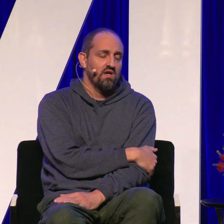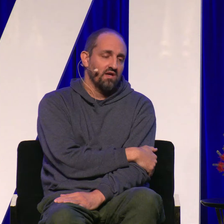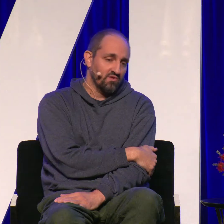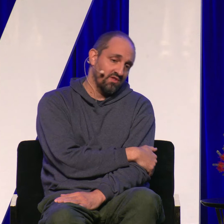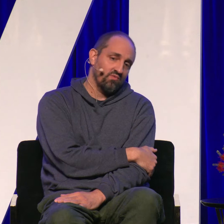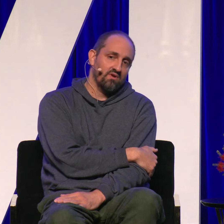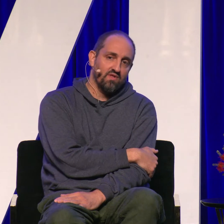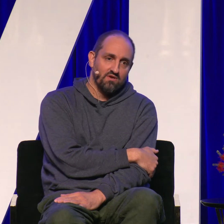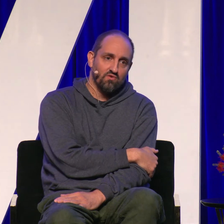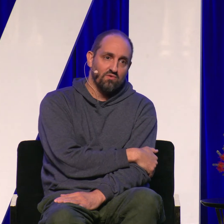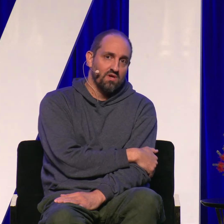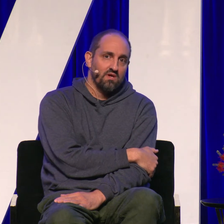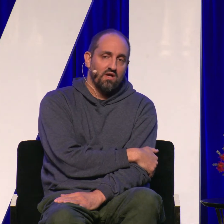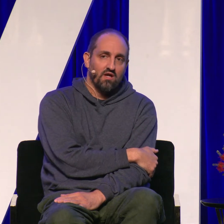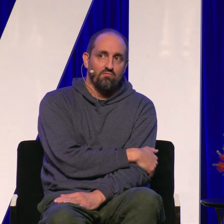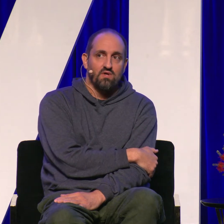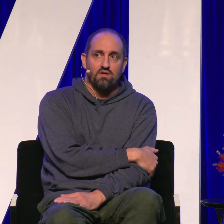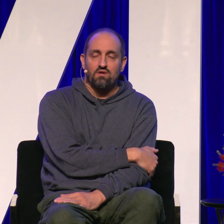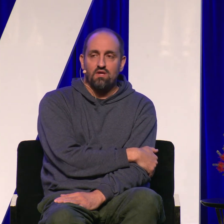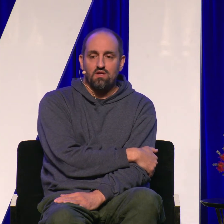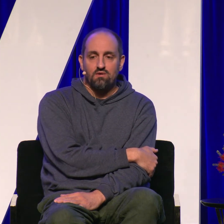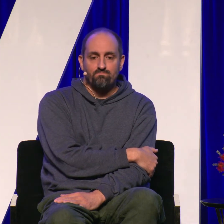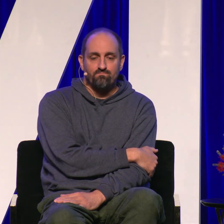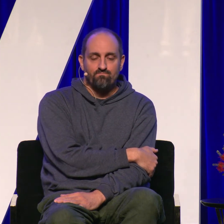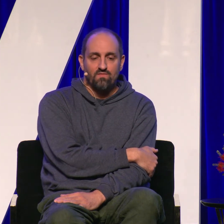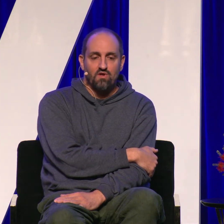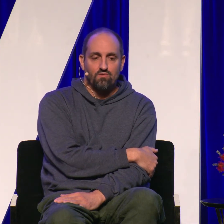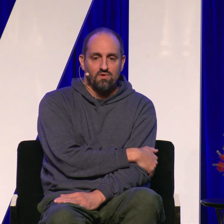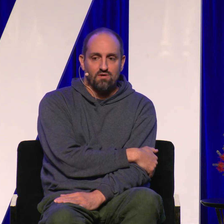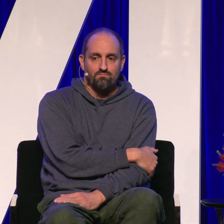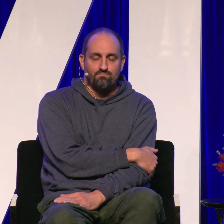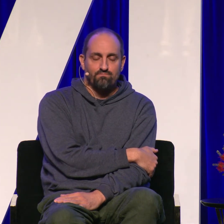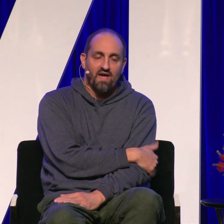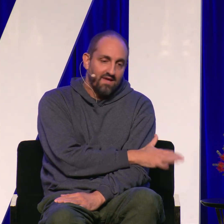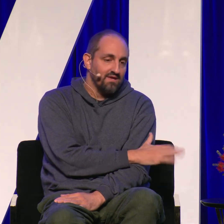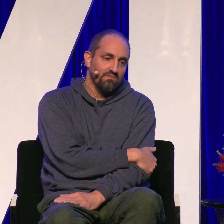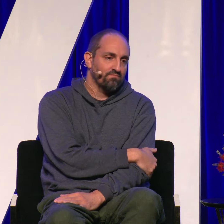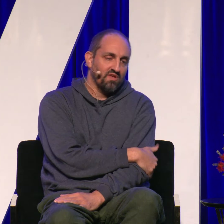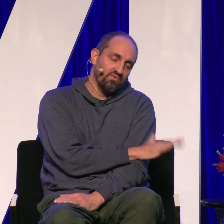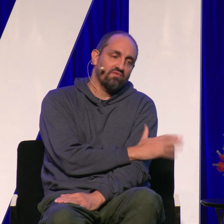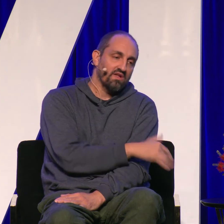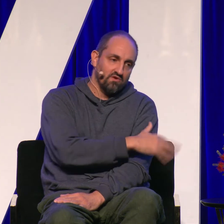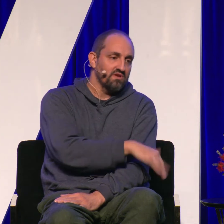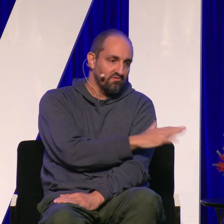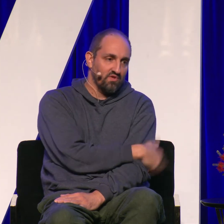It's one thing to, you know, pay people of colour and diverse